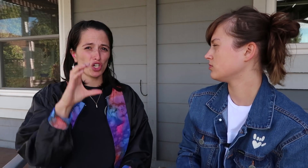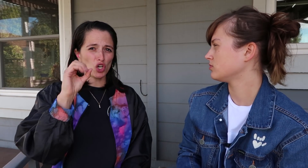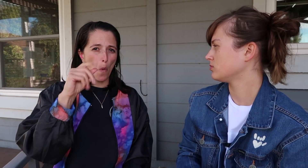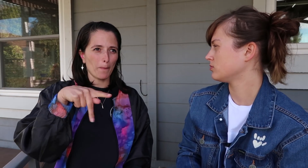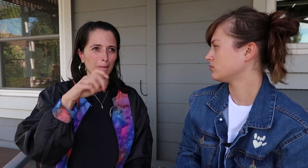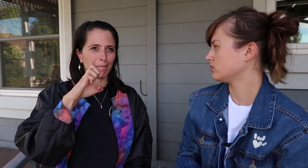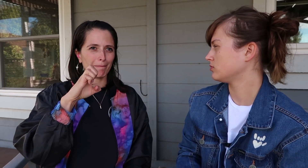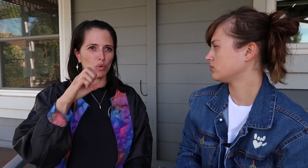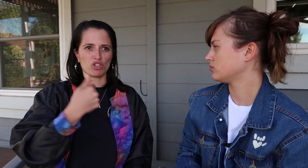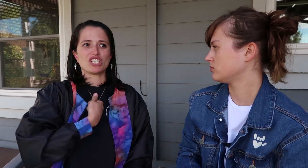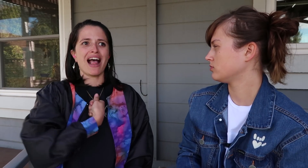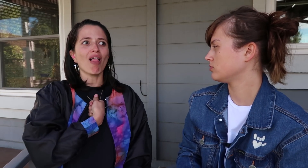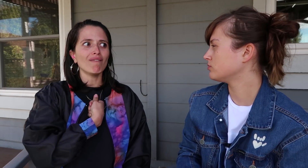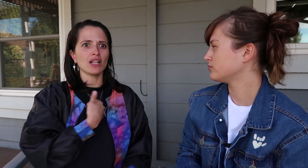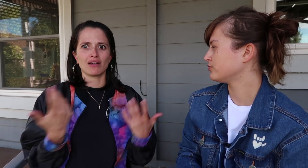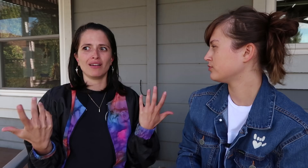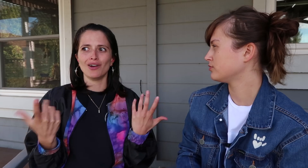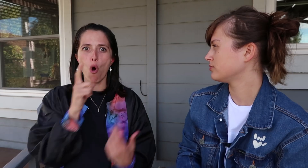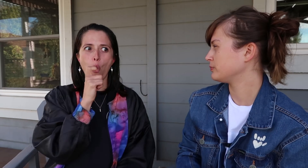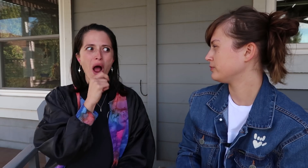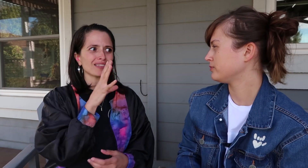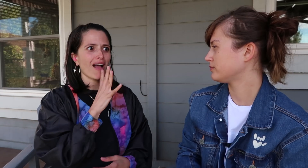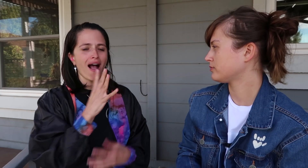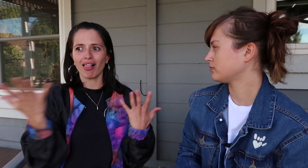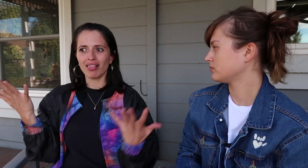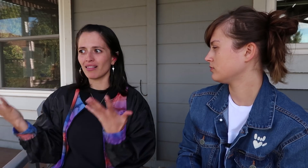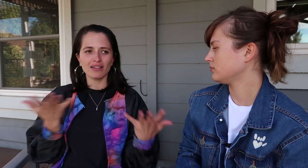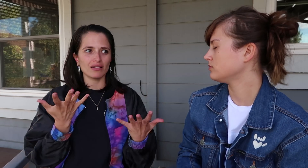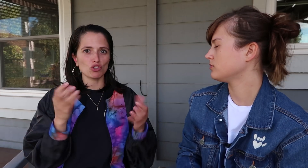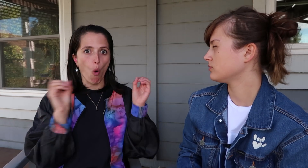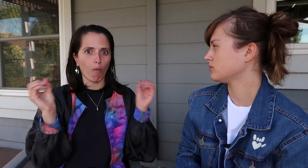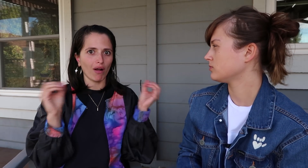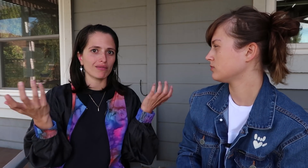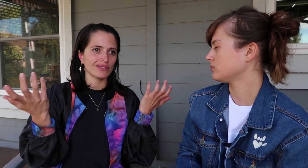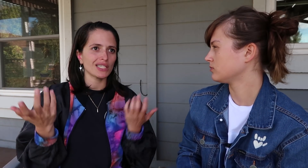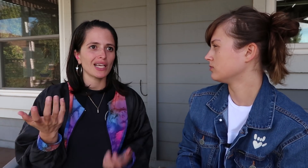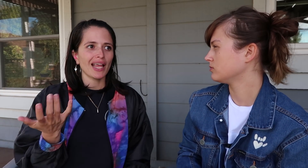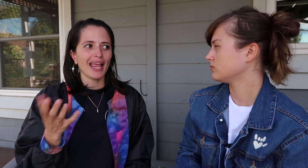coping by yourself as the only deaf person. Like who am I going to talk with about my problems, no one.